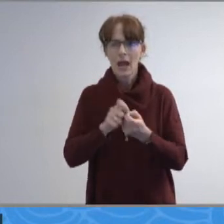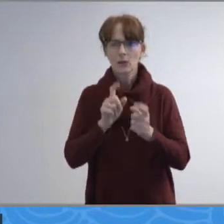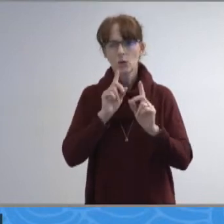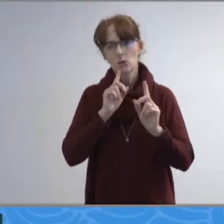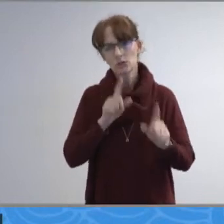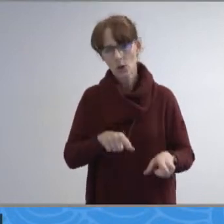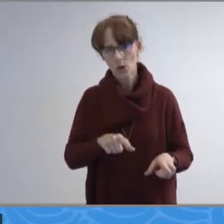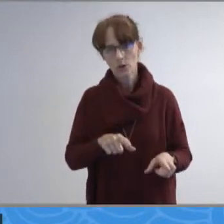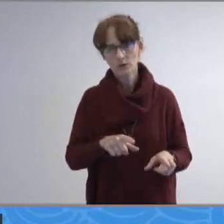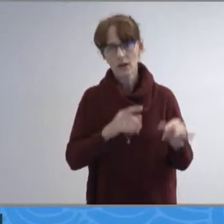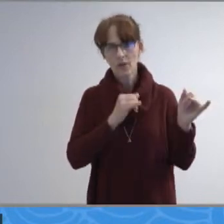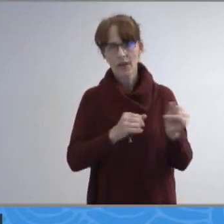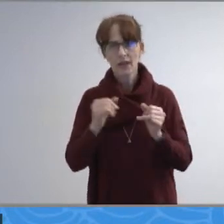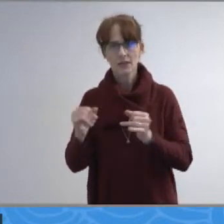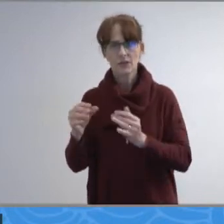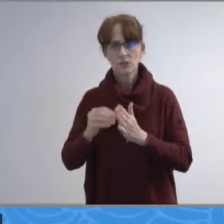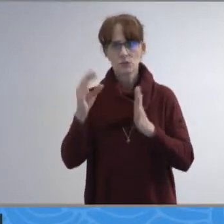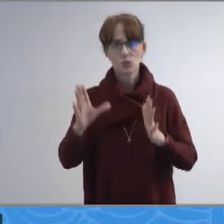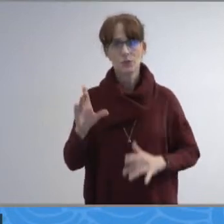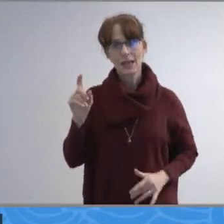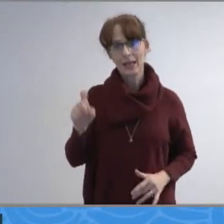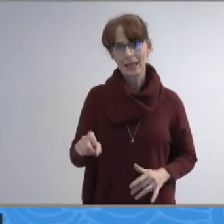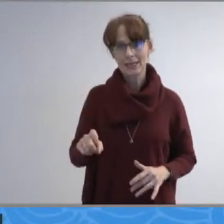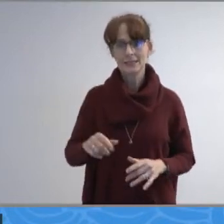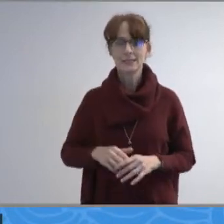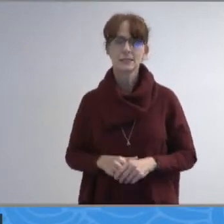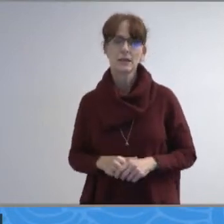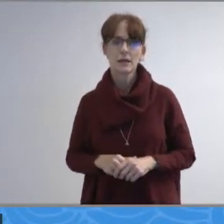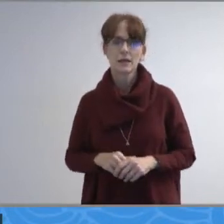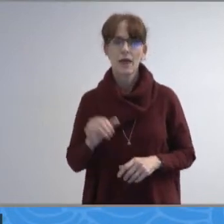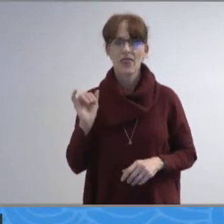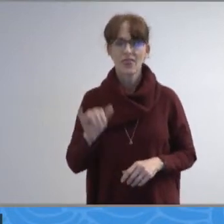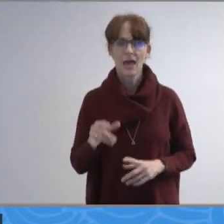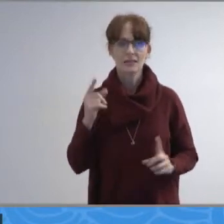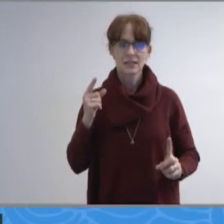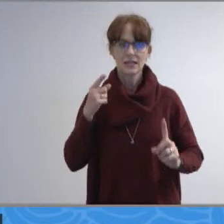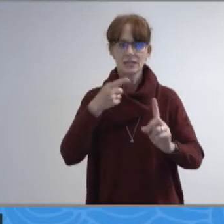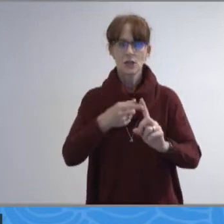on the individual student needs. So that is the intent whenever possible